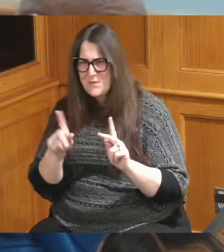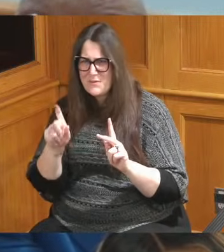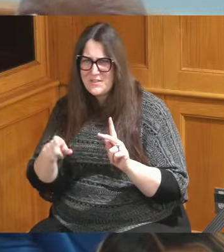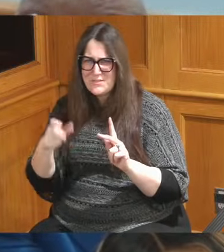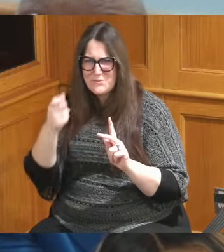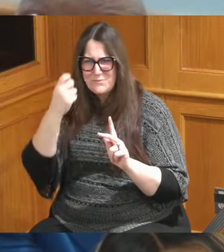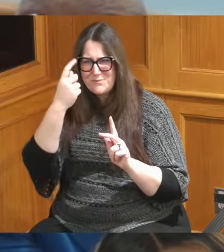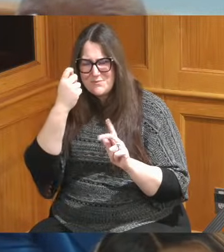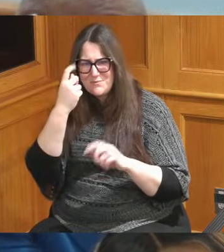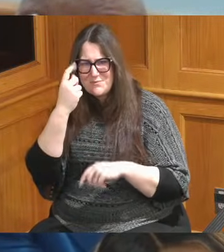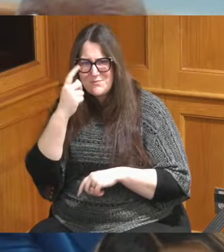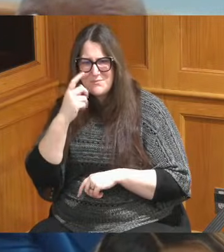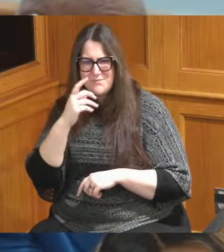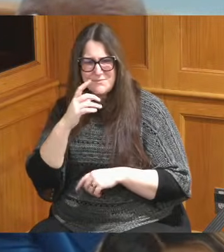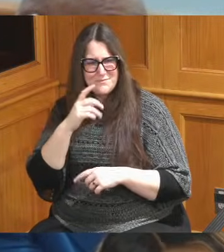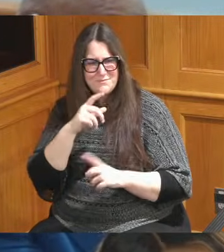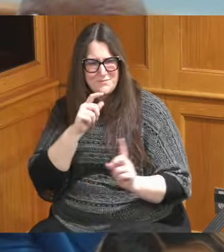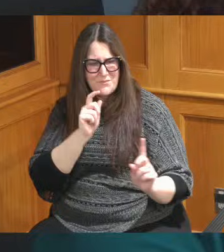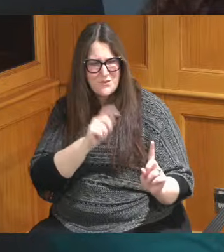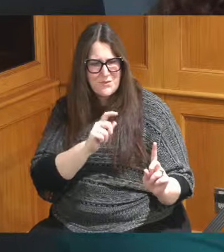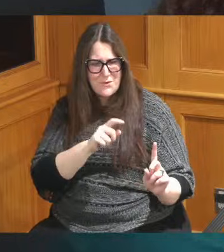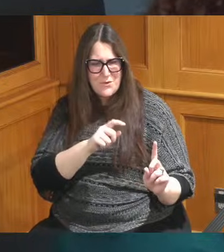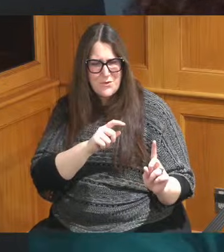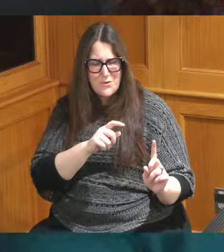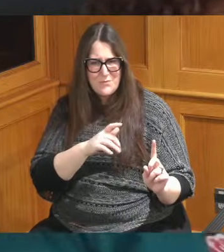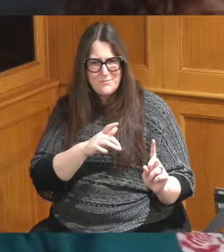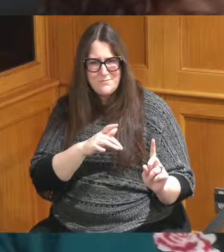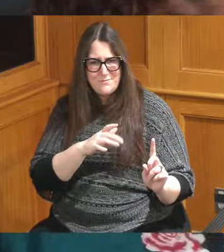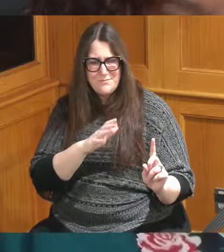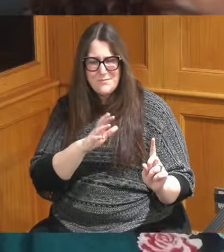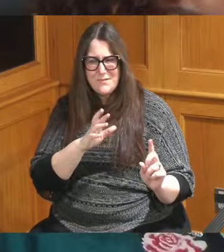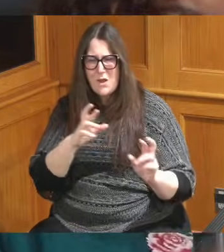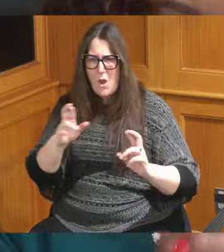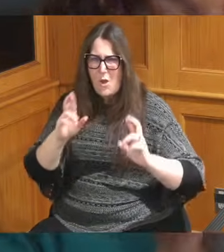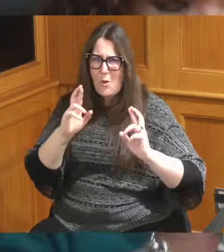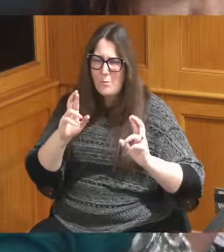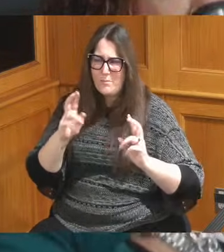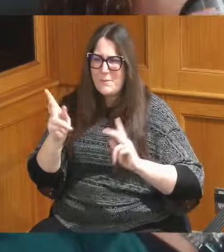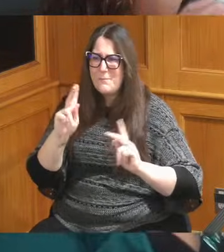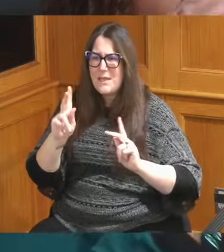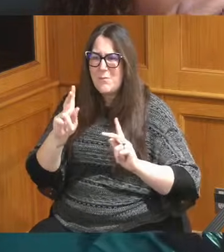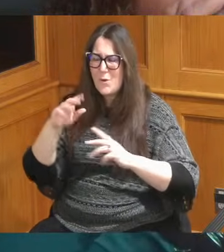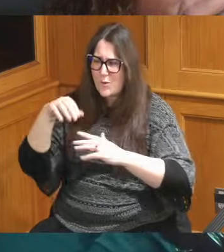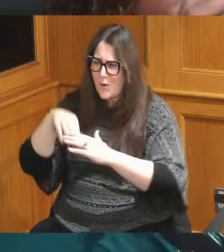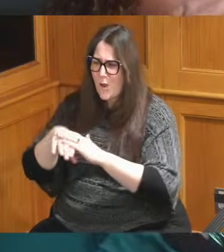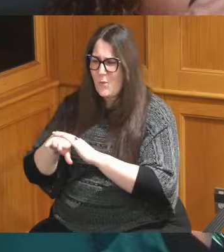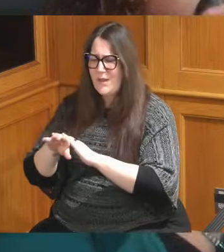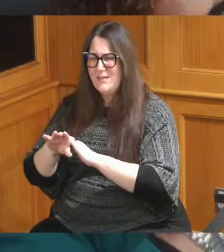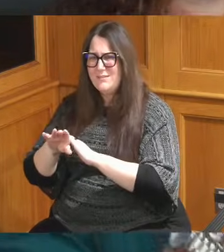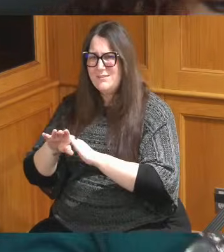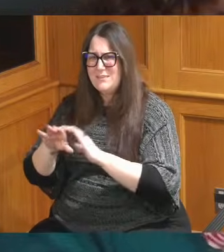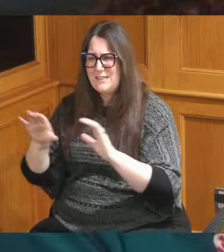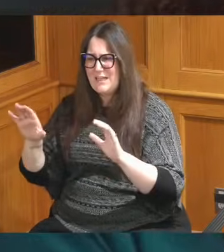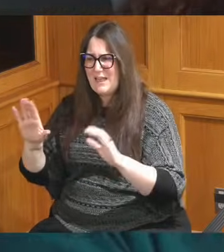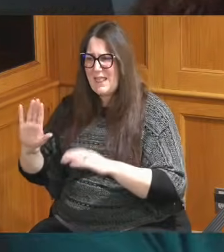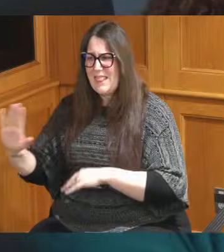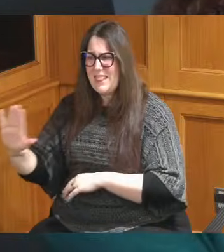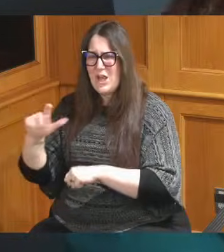how far you bring people out with hope. There are people who go in and do their time. And while some